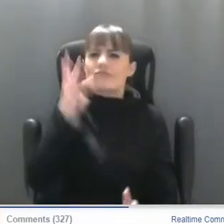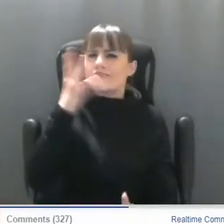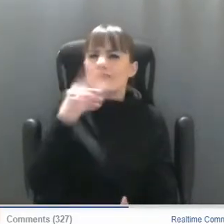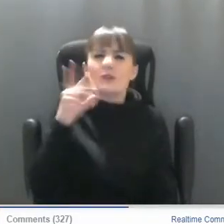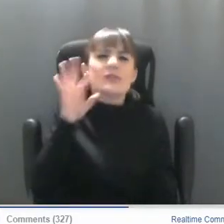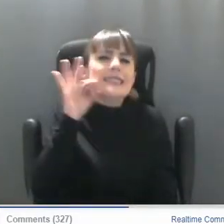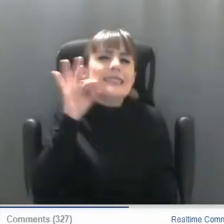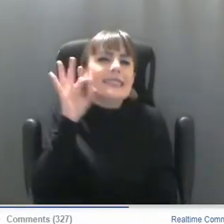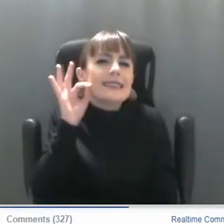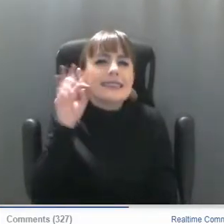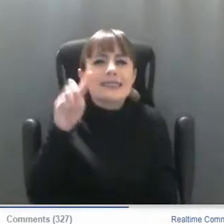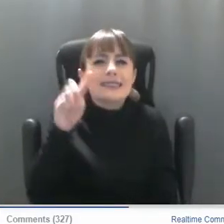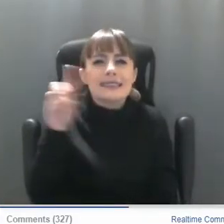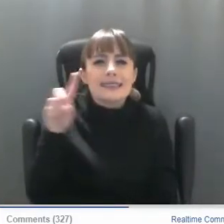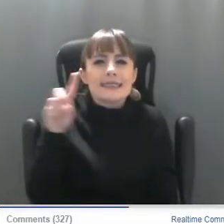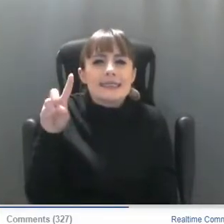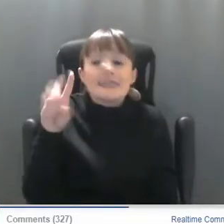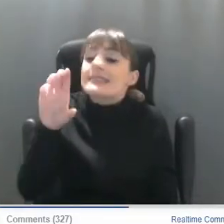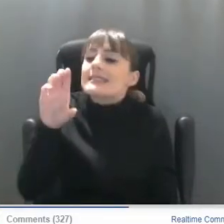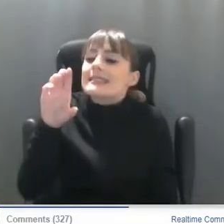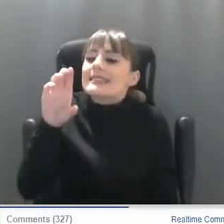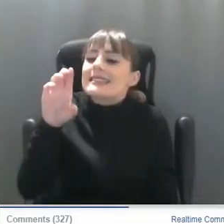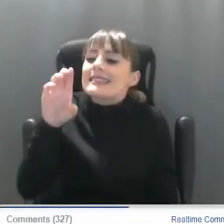That's Cela. Cela's 17 years old, you guys.